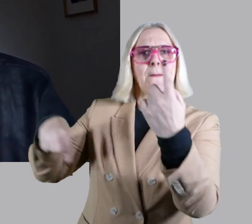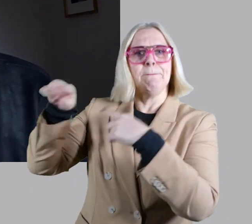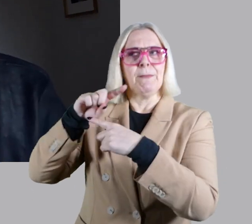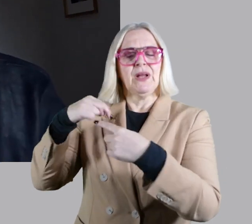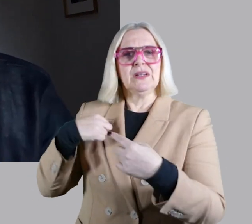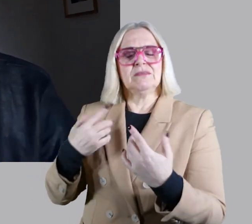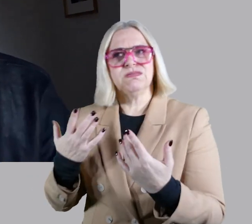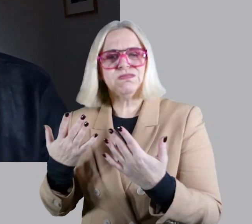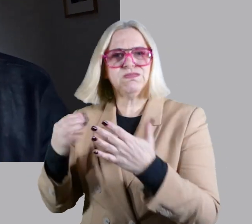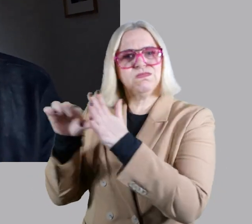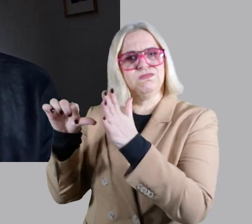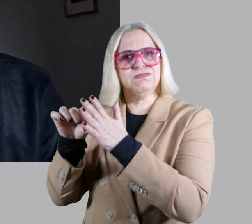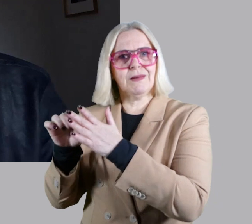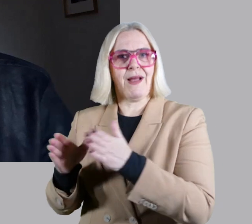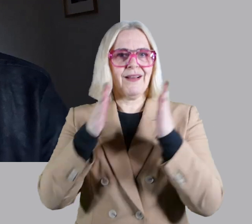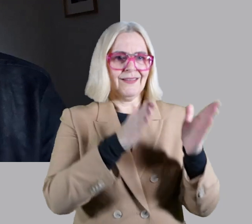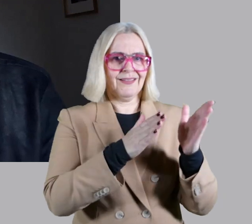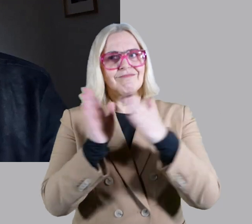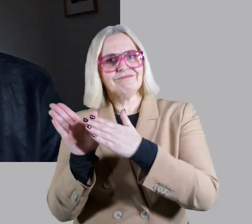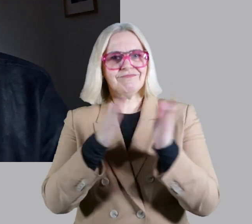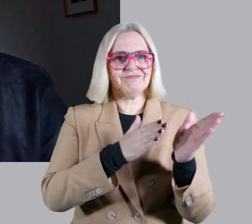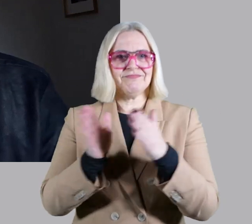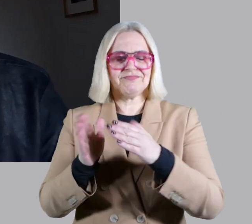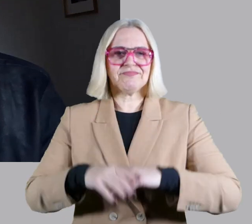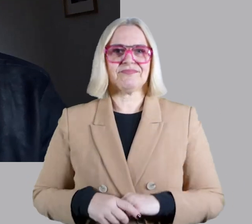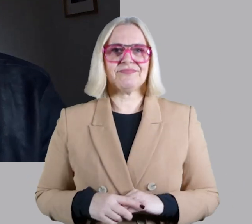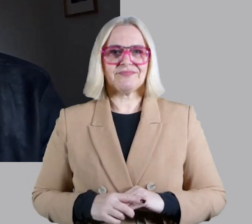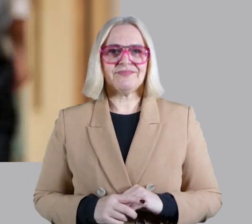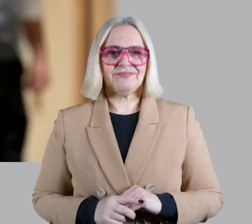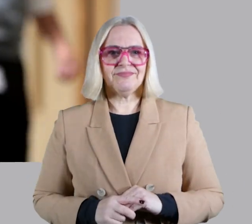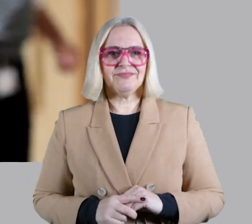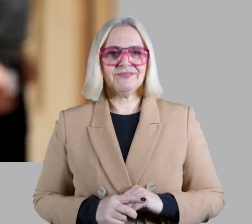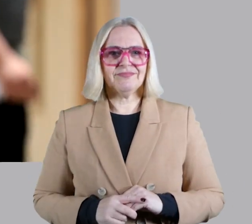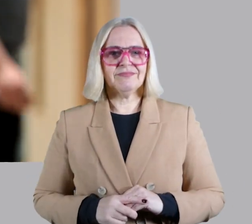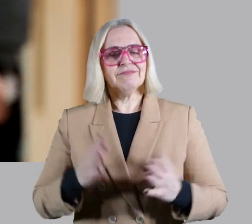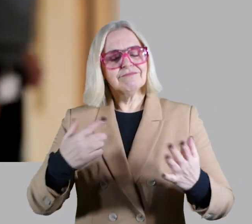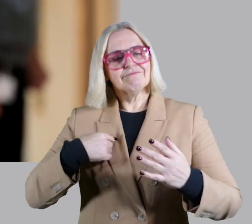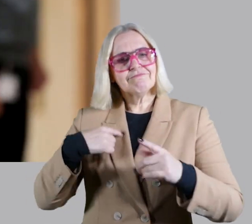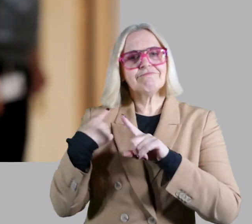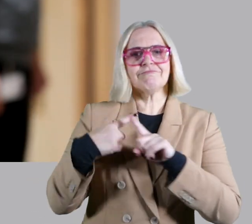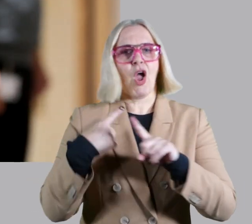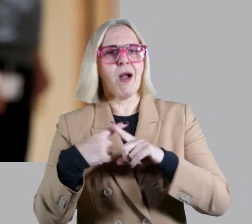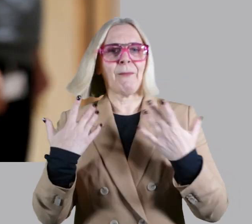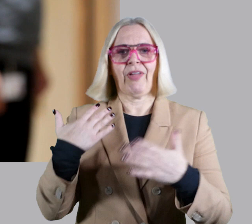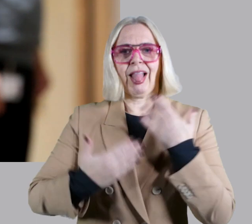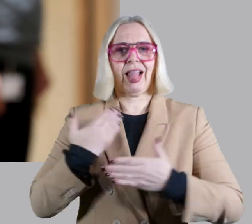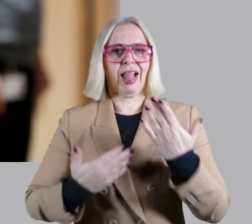the challenges of bigotry and systematic racism. But I remain hopeful that in the end